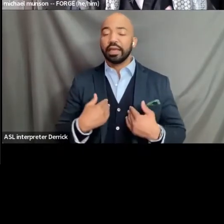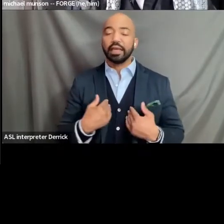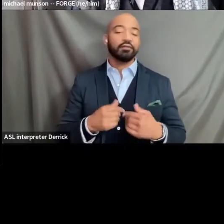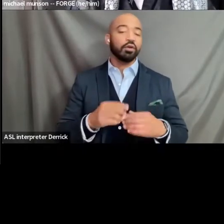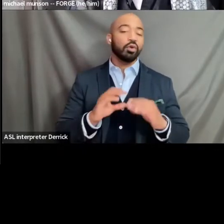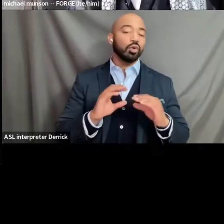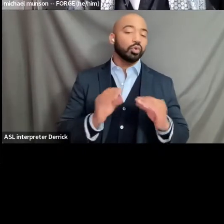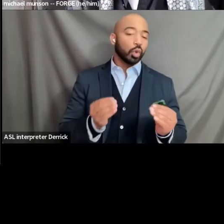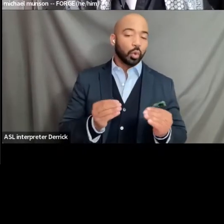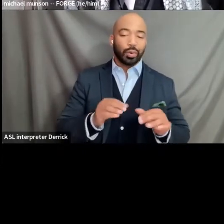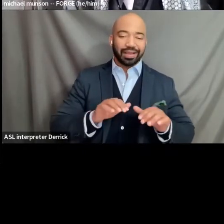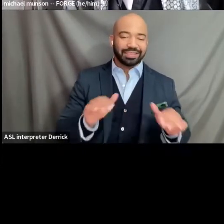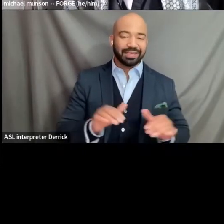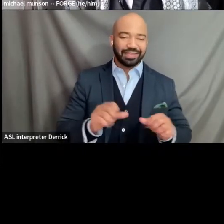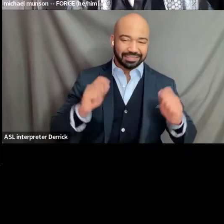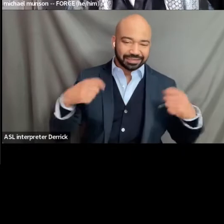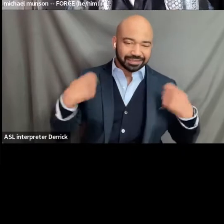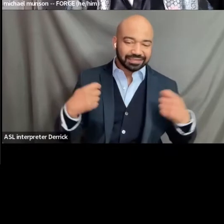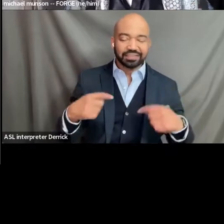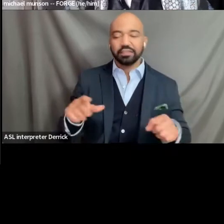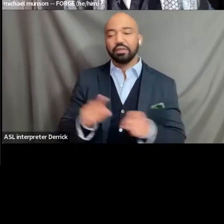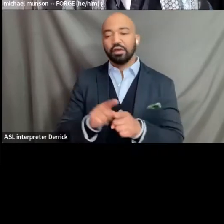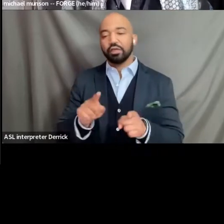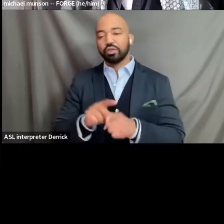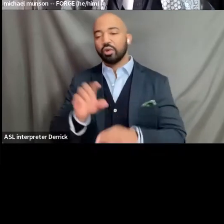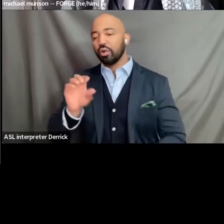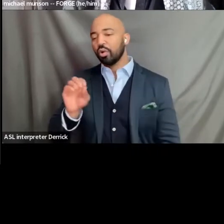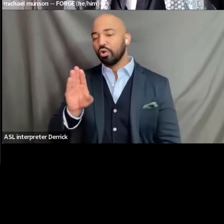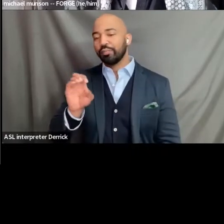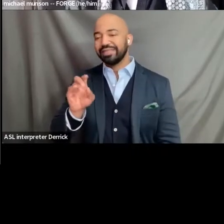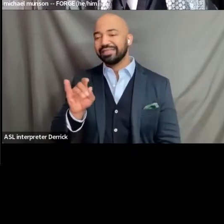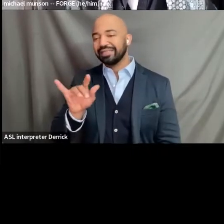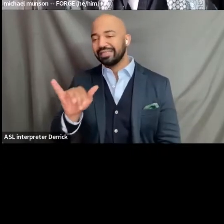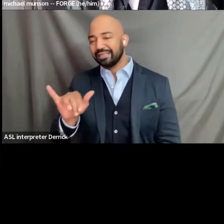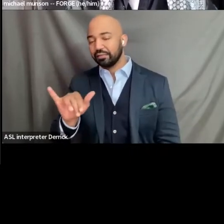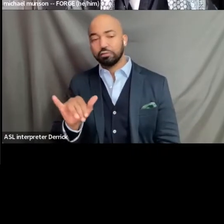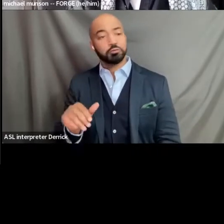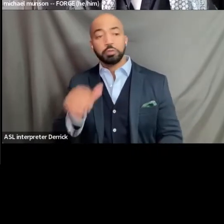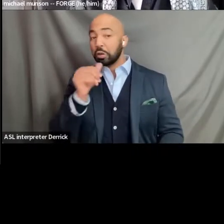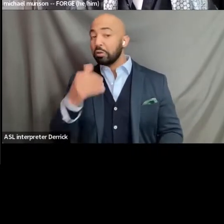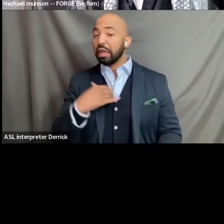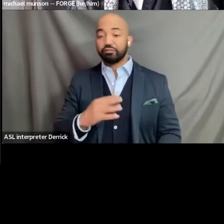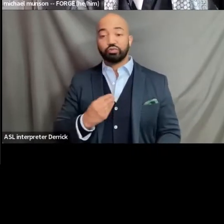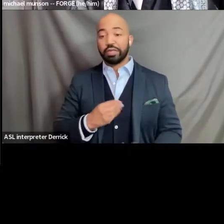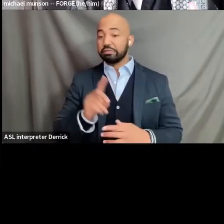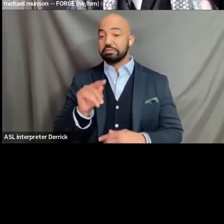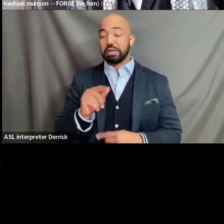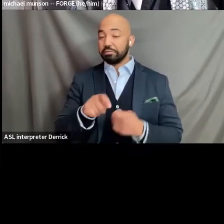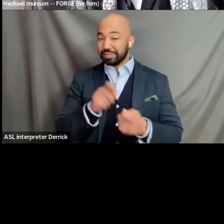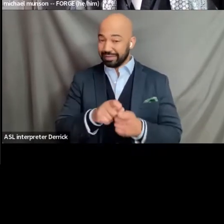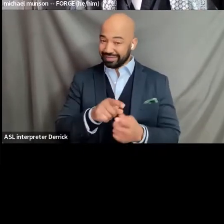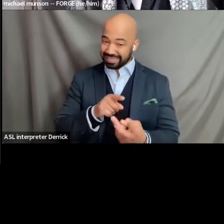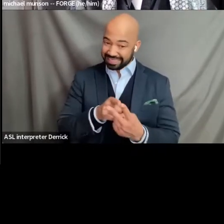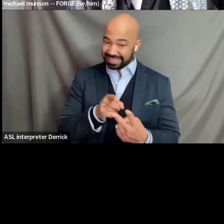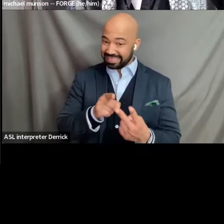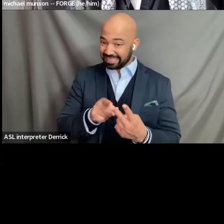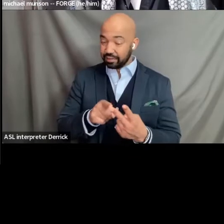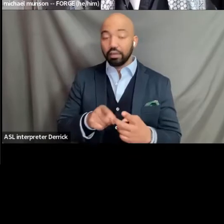We don't have good trans data on either of those two things. What we do know is that depression and anxiety